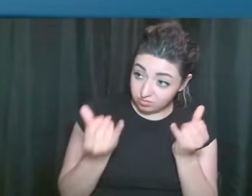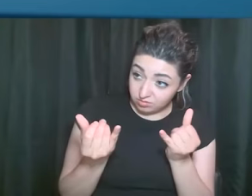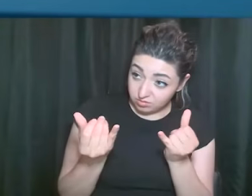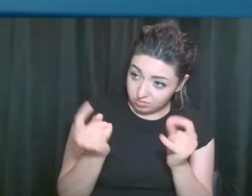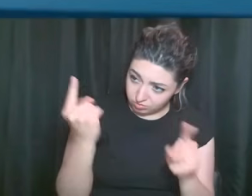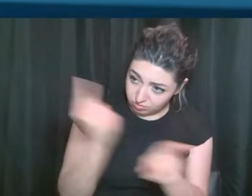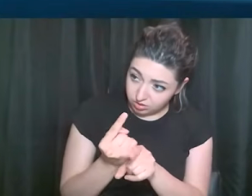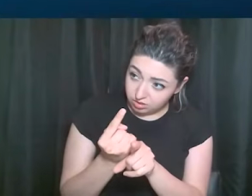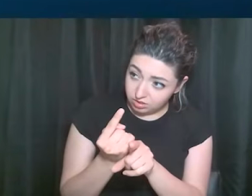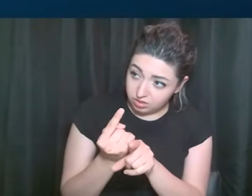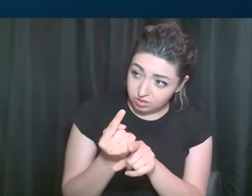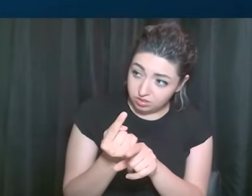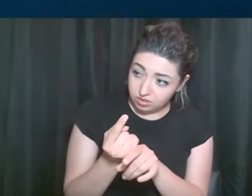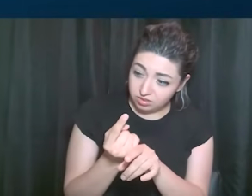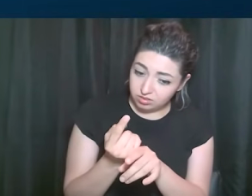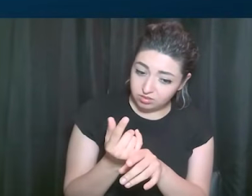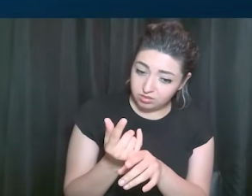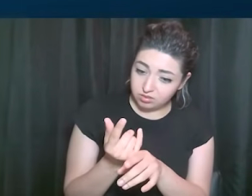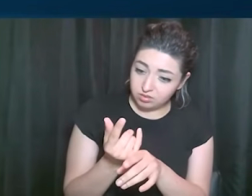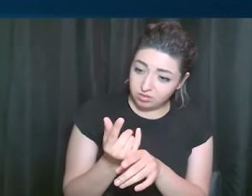But it's different this time. Isn't it?